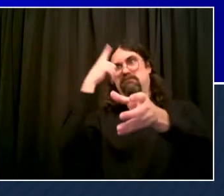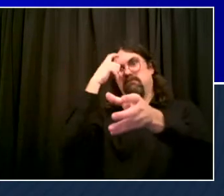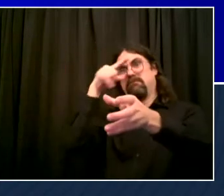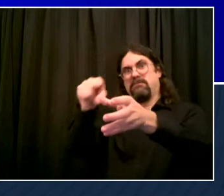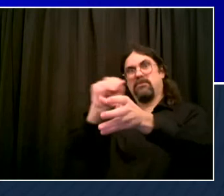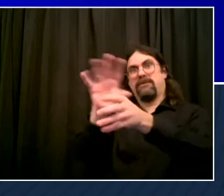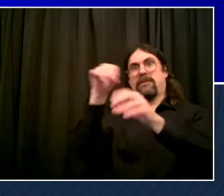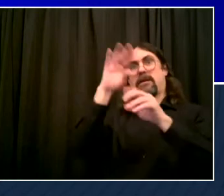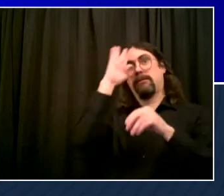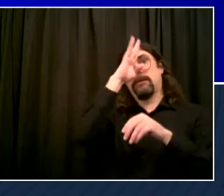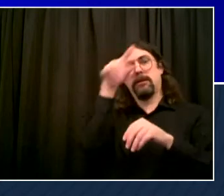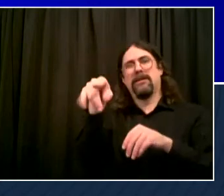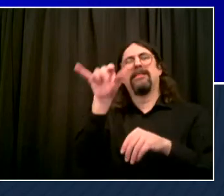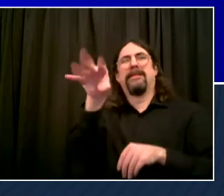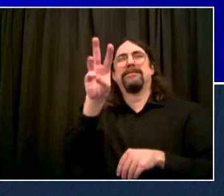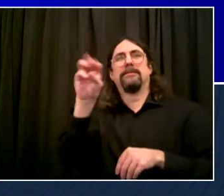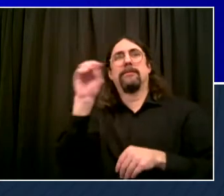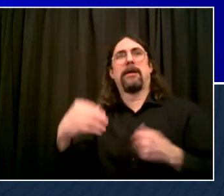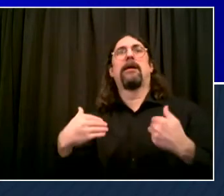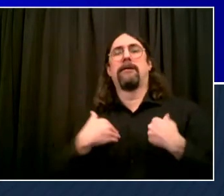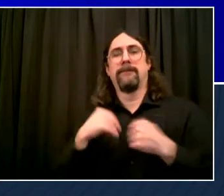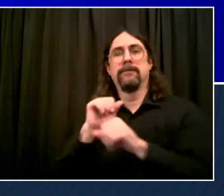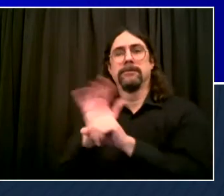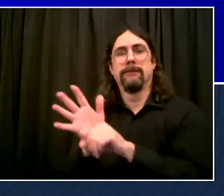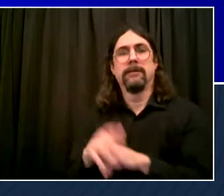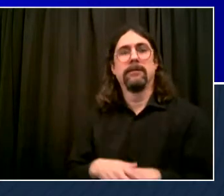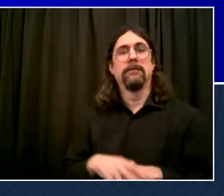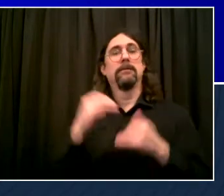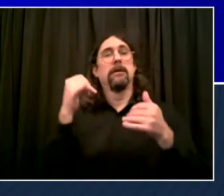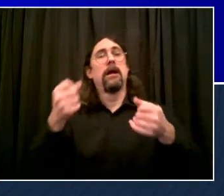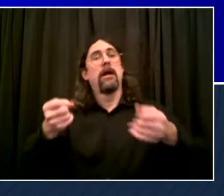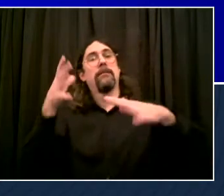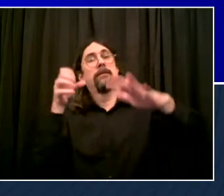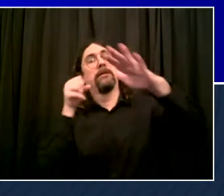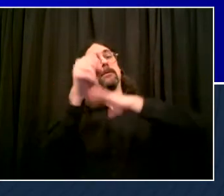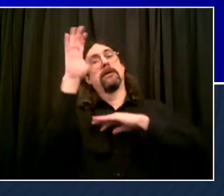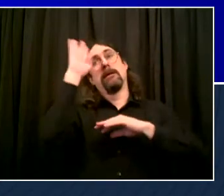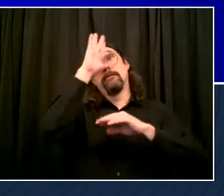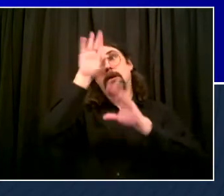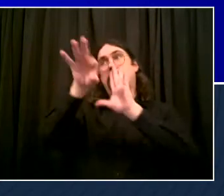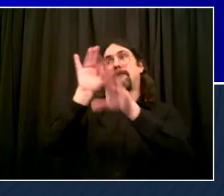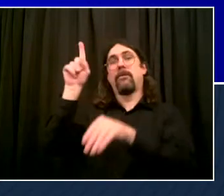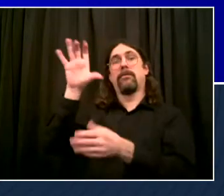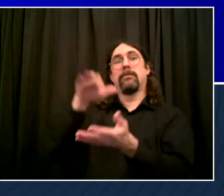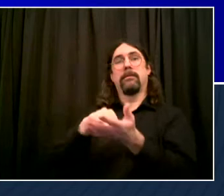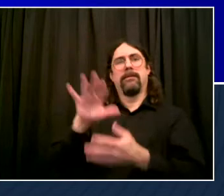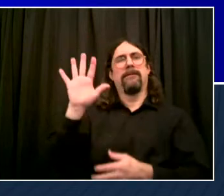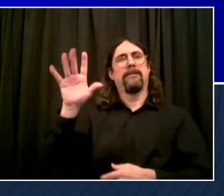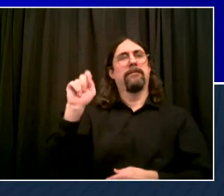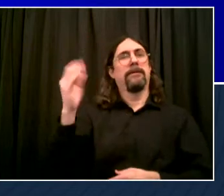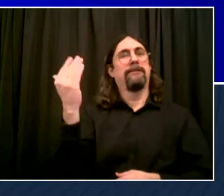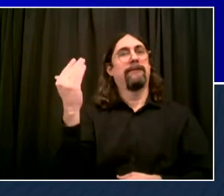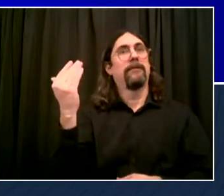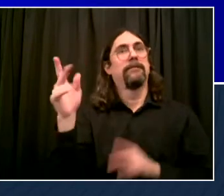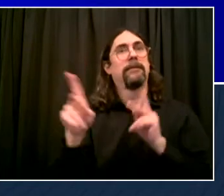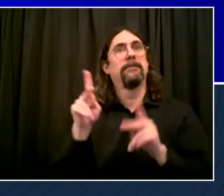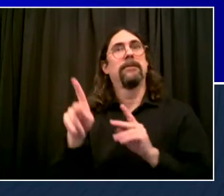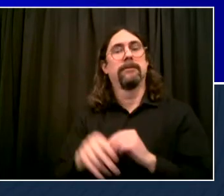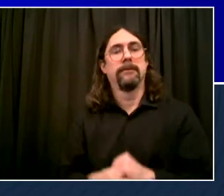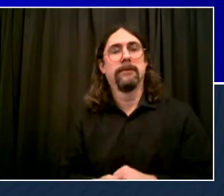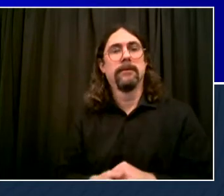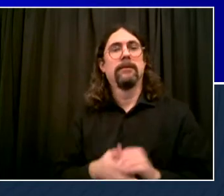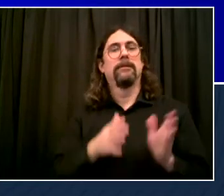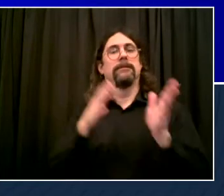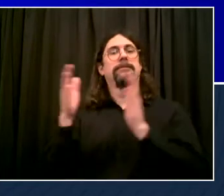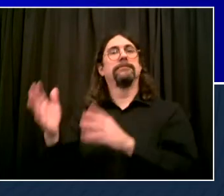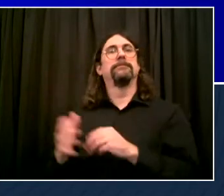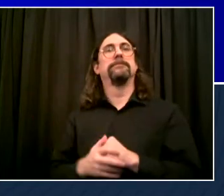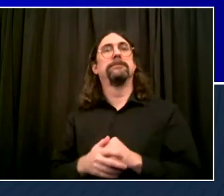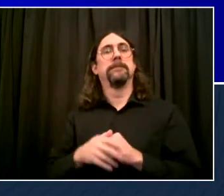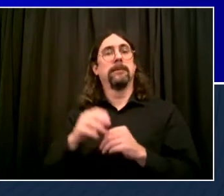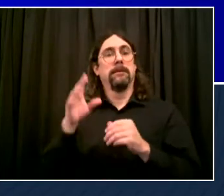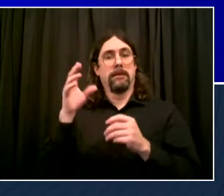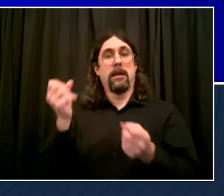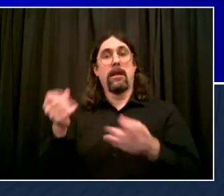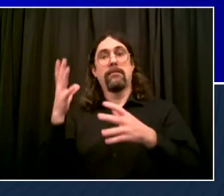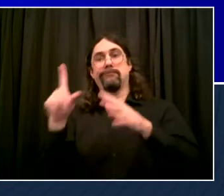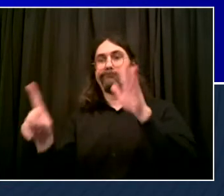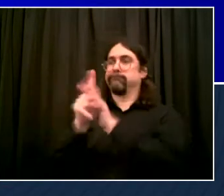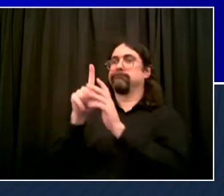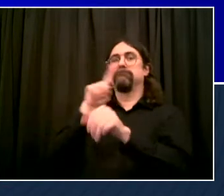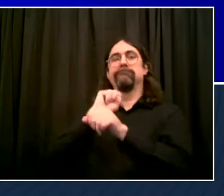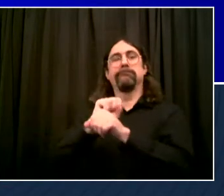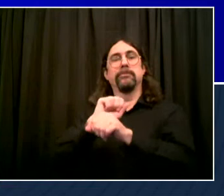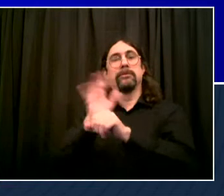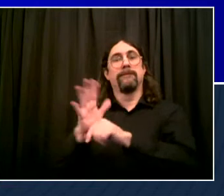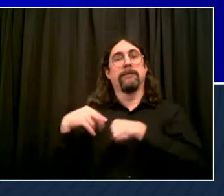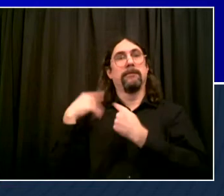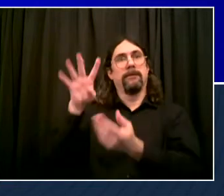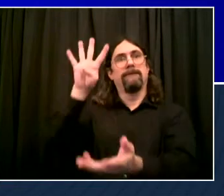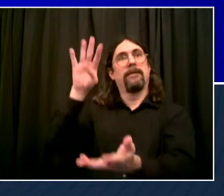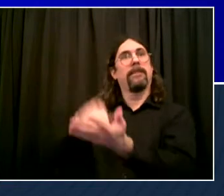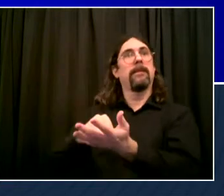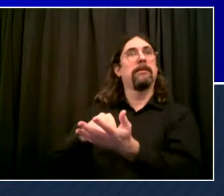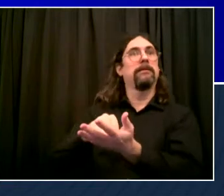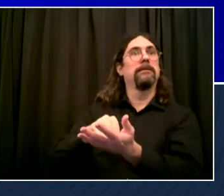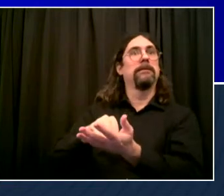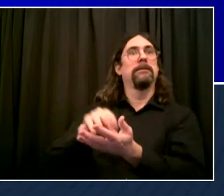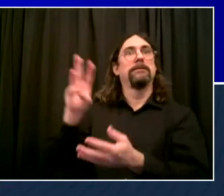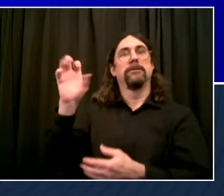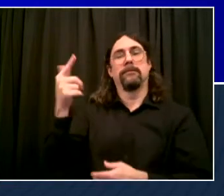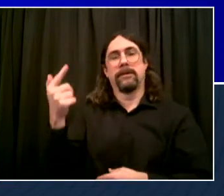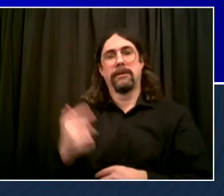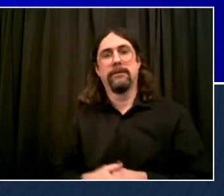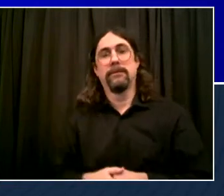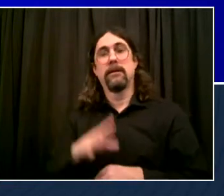RATE, 5.115 PER